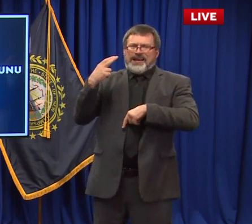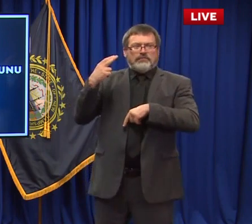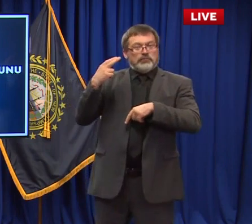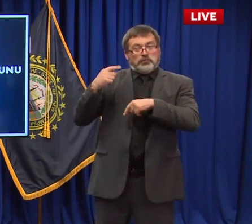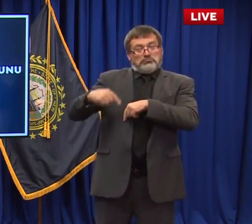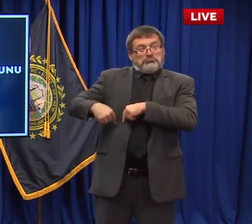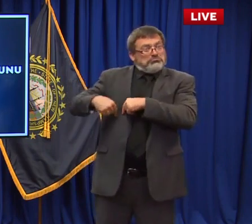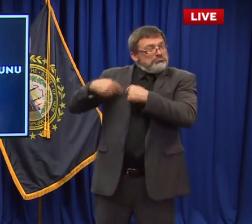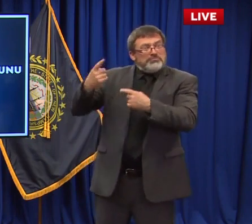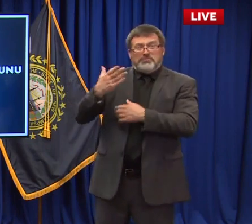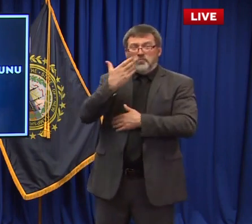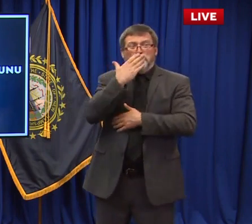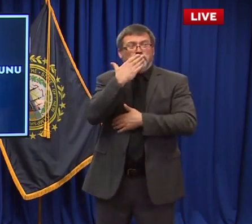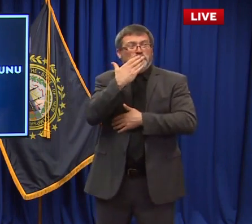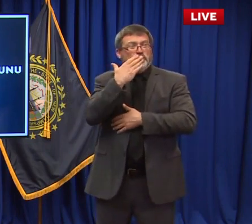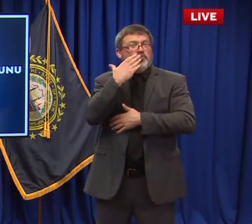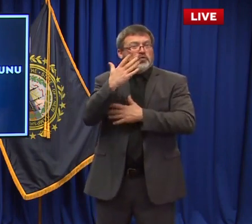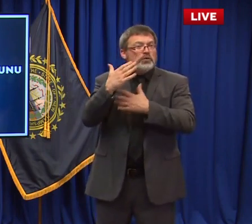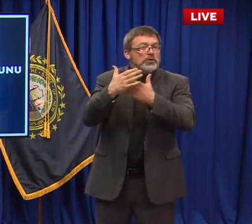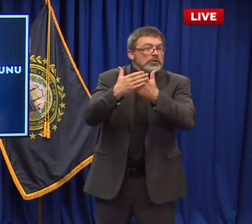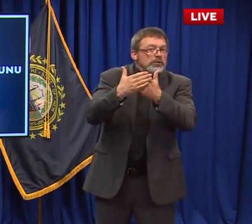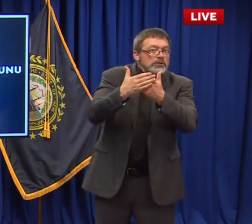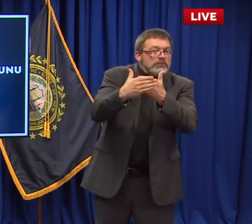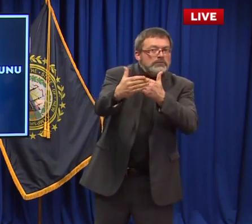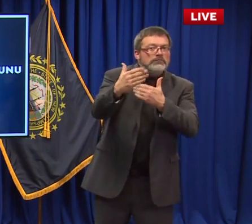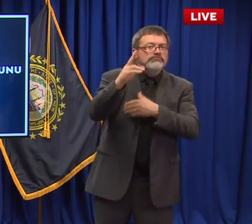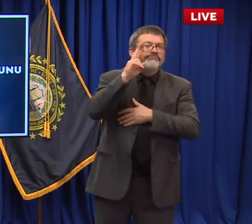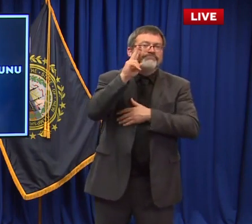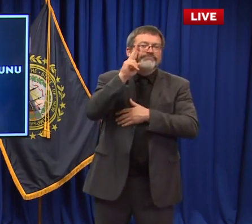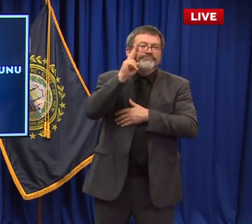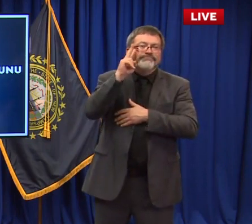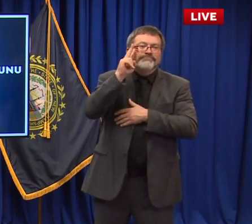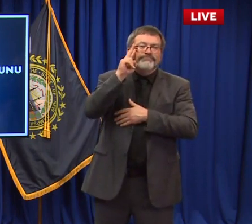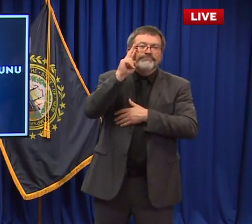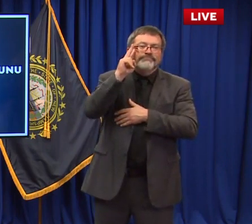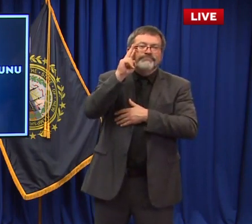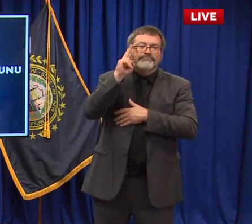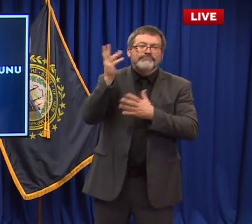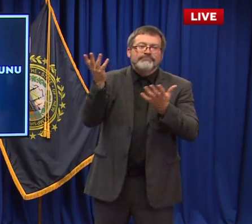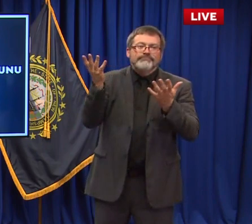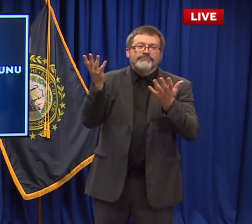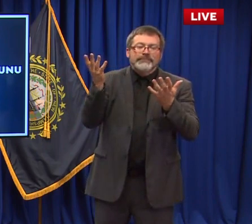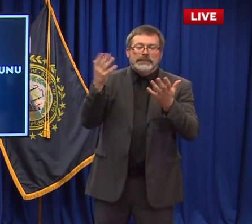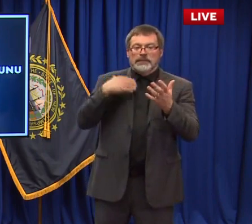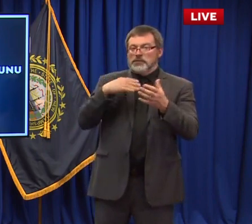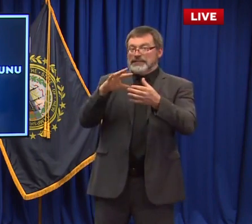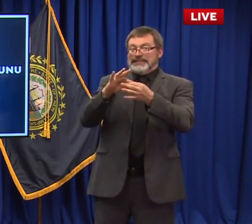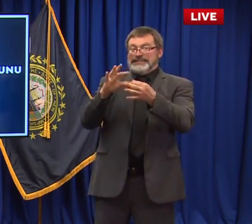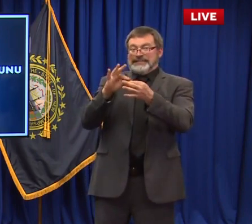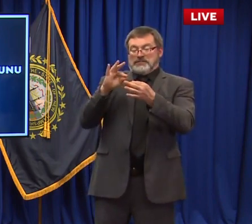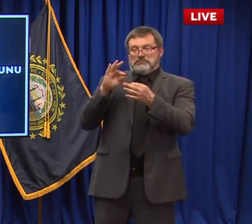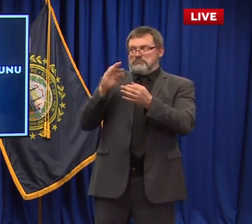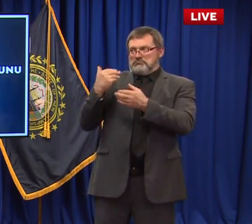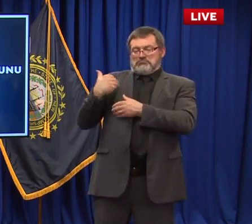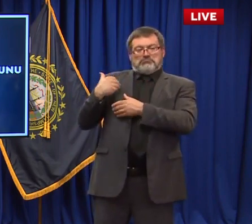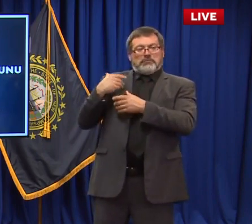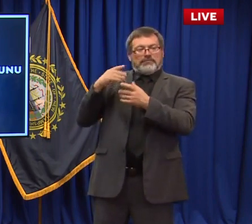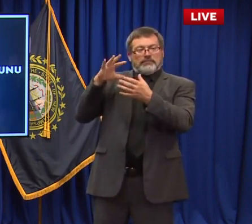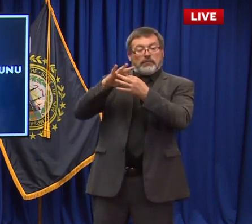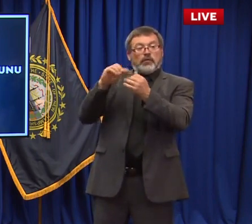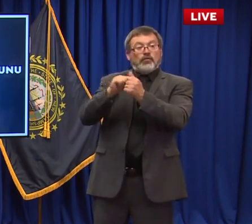I THINK WE ARE IN A GOOD PLACE IN TERMS OF THE GUIDANCE WE HAVE PUT OUT, AND WE WANT TO LET THAT RIDE A LITTLE.